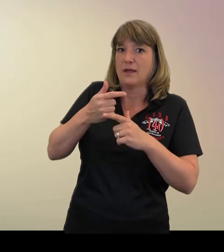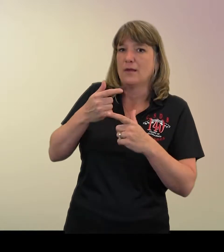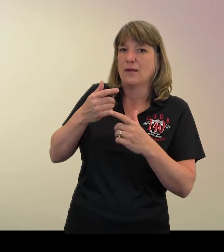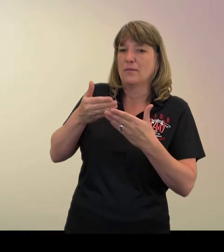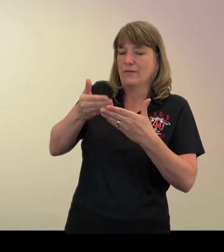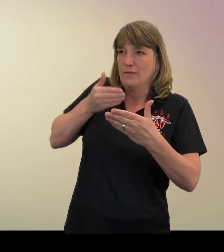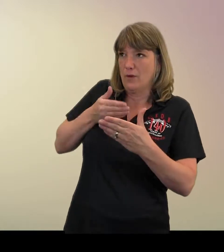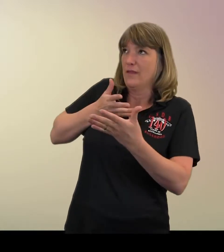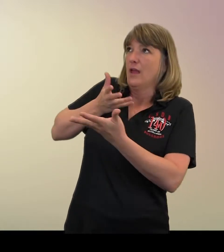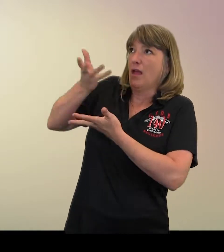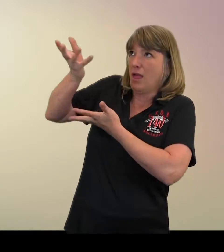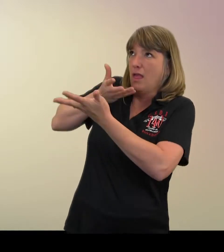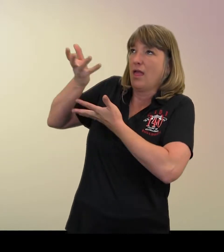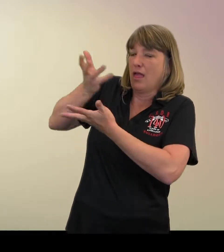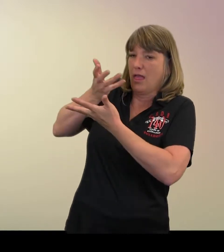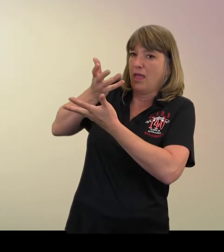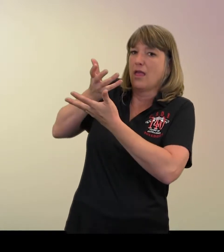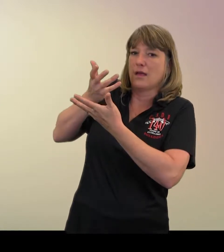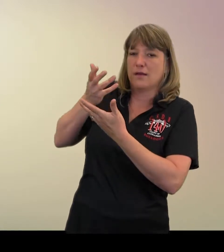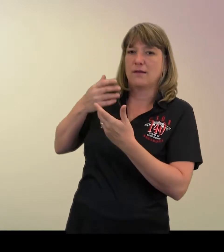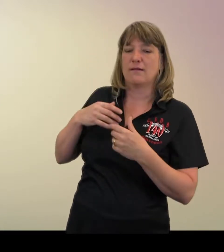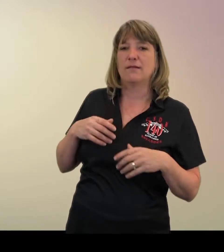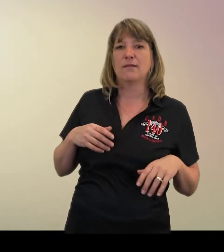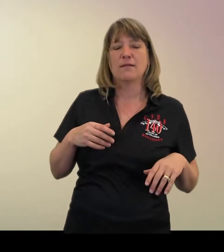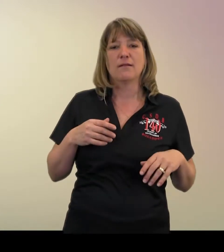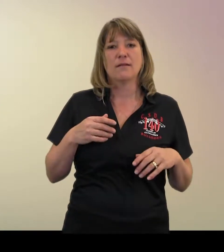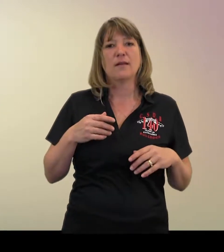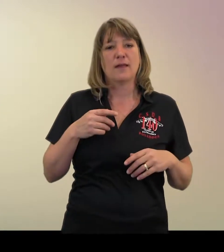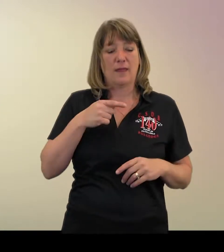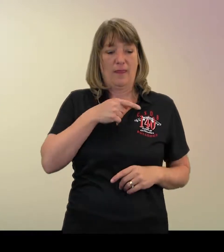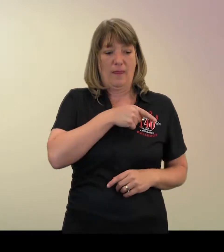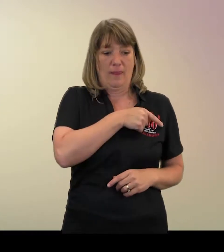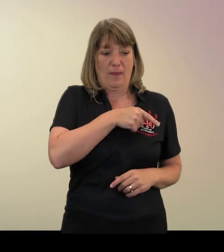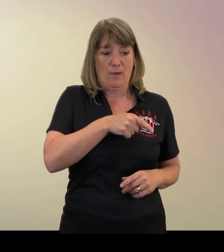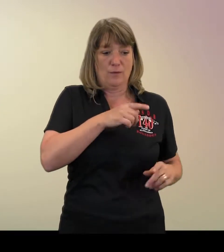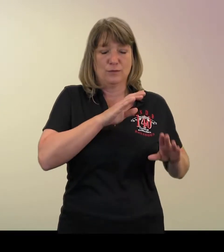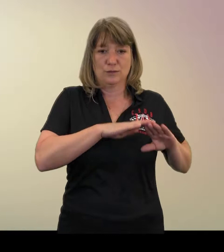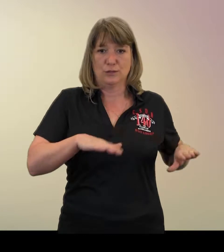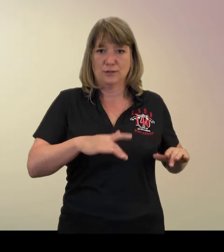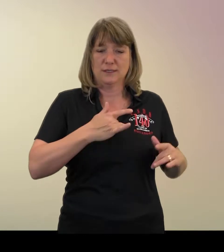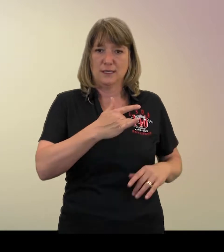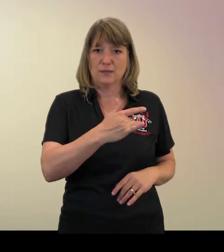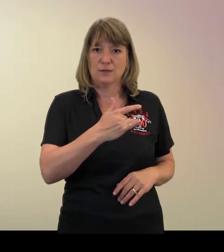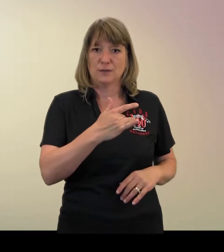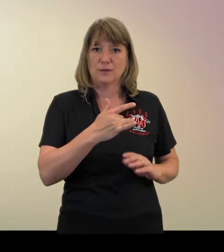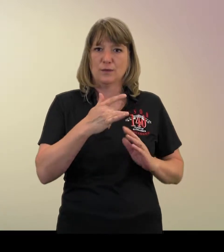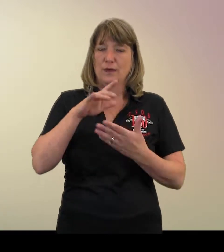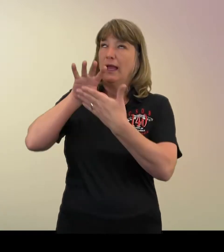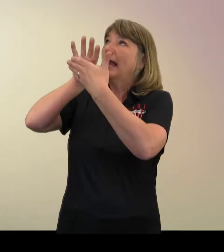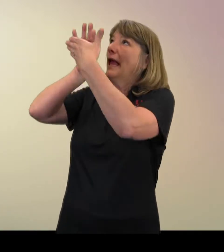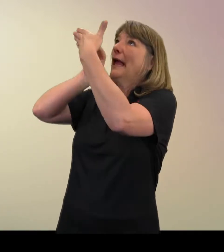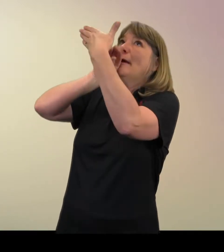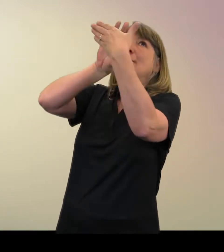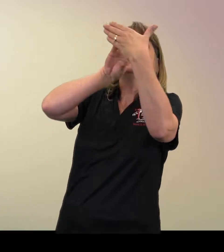in a back-and-forth interaction. We usually see those children being able to imitate what other people